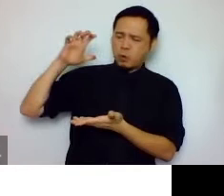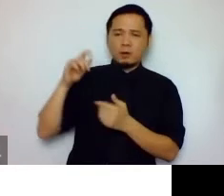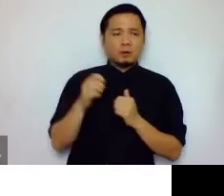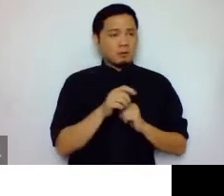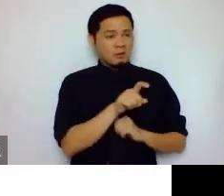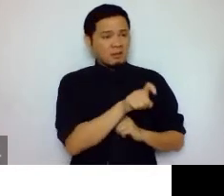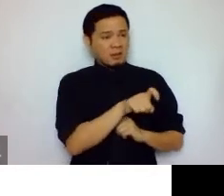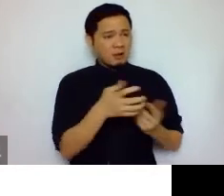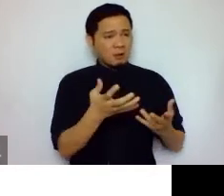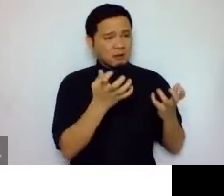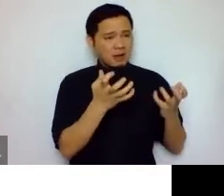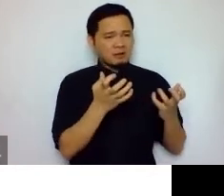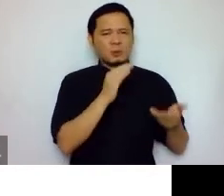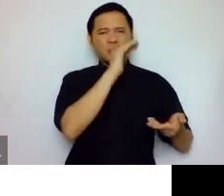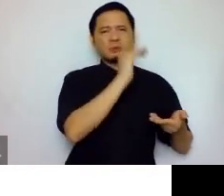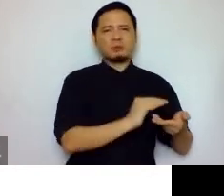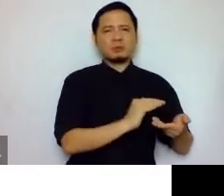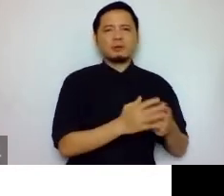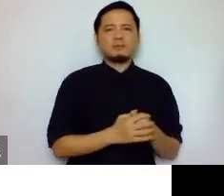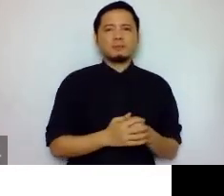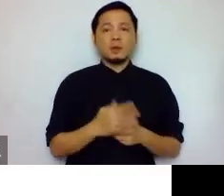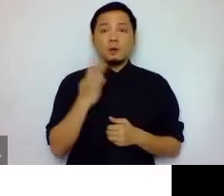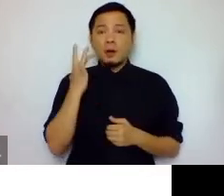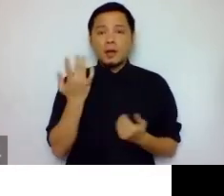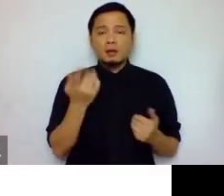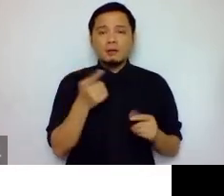There are a few now, all who are willing to be vaccinated have been vaccinated.